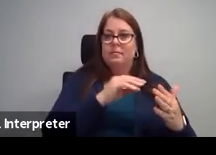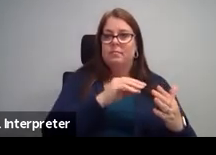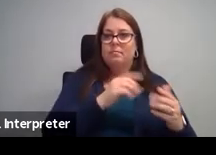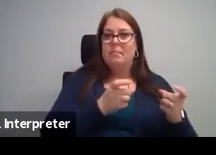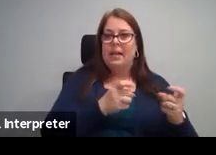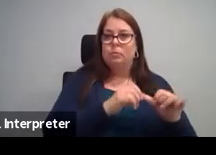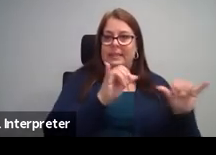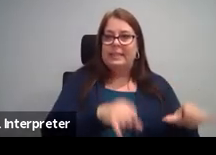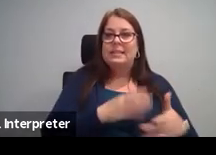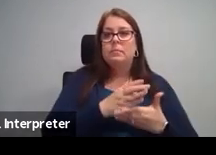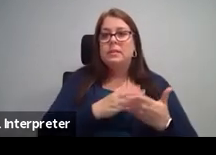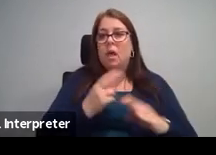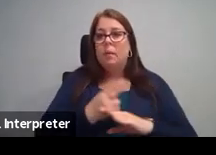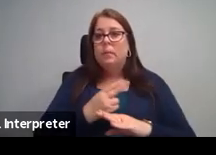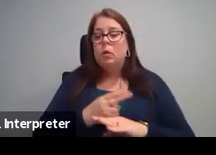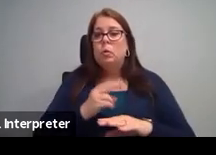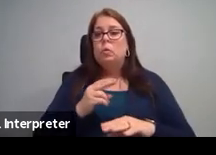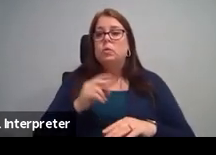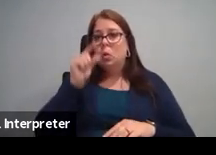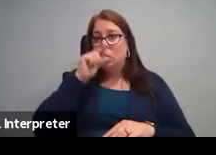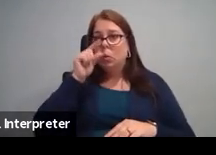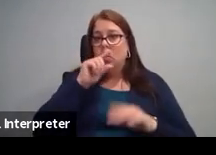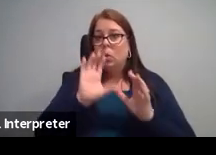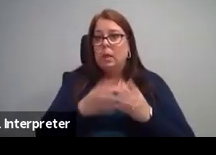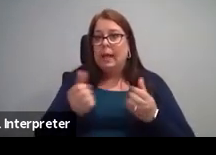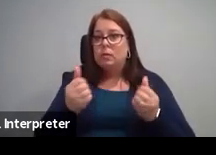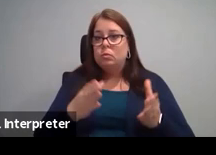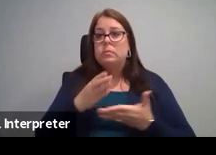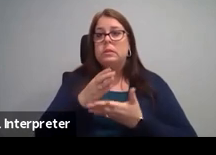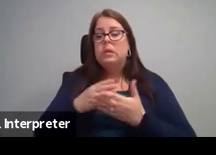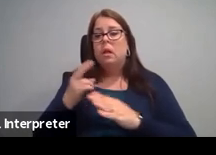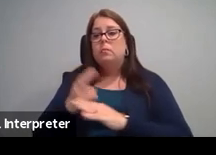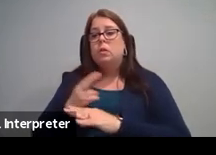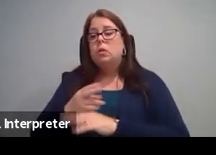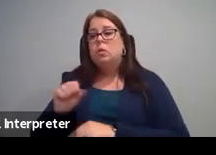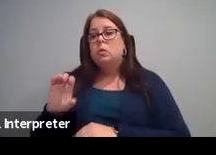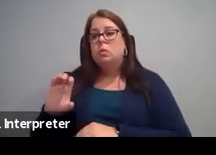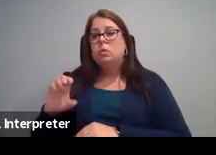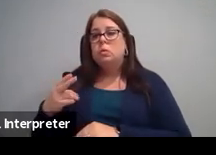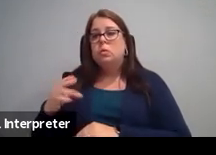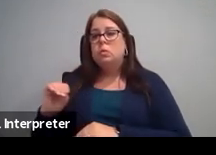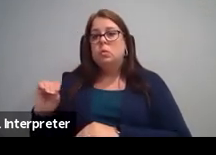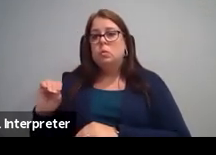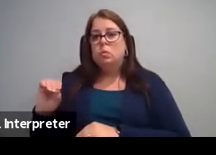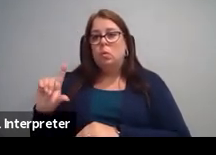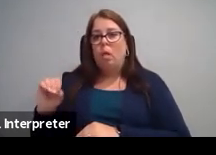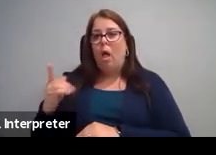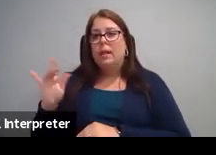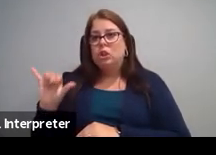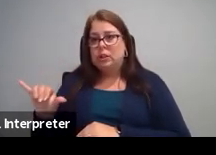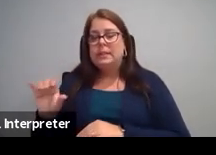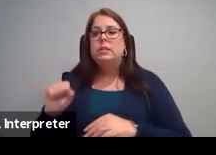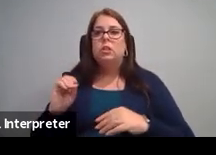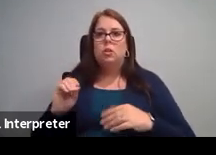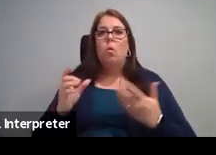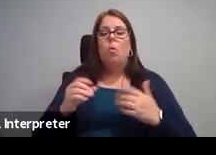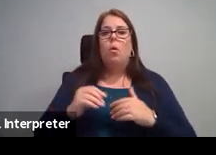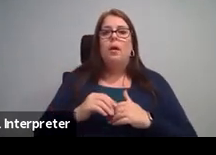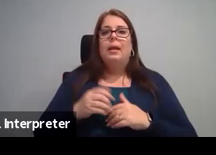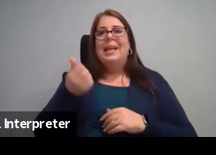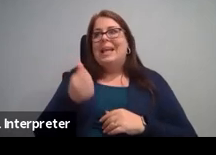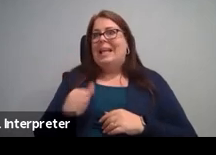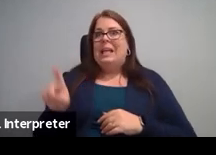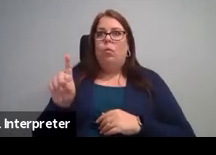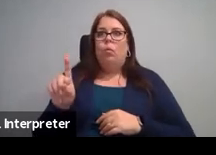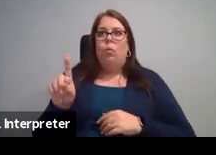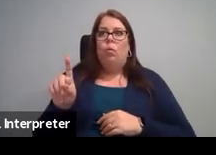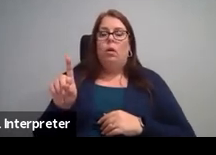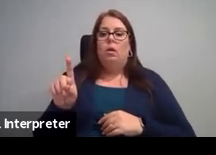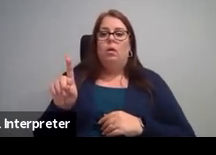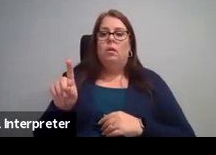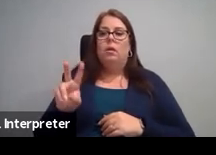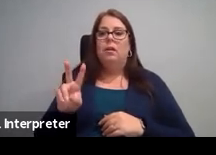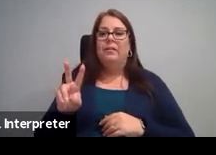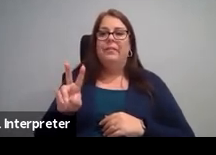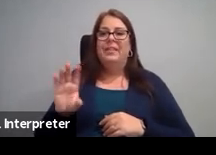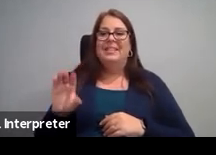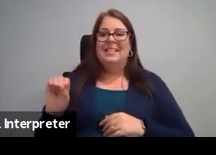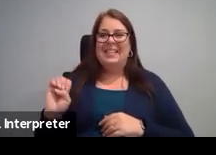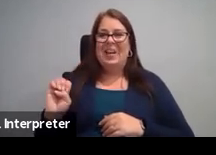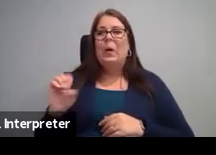Allison frenzel: You know Vizio we the the county, I believe, is using Canvas across the county. So that's the learning management but anybody or maybe not across I should Kathy's been going to, but some schools are, um,